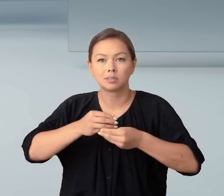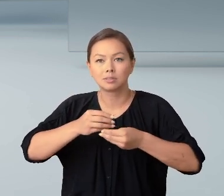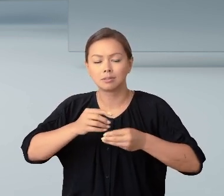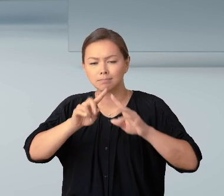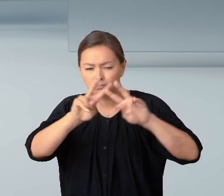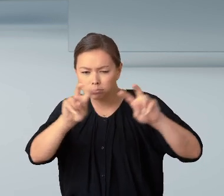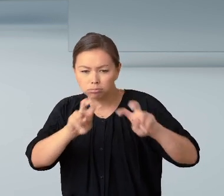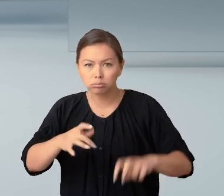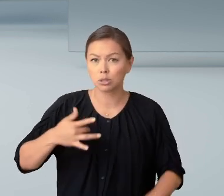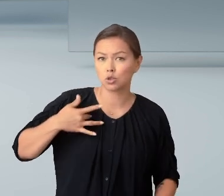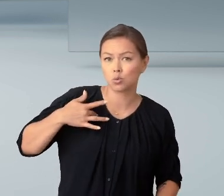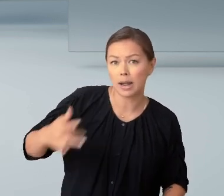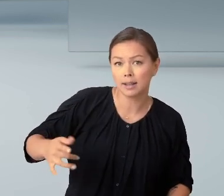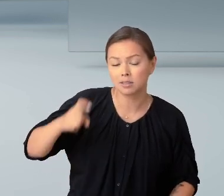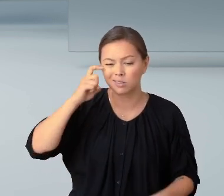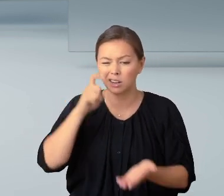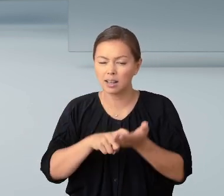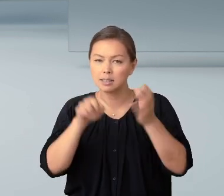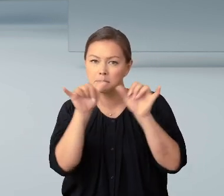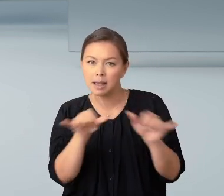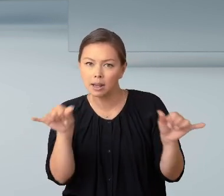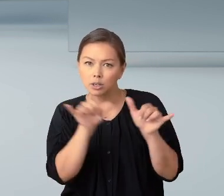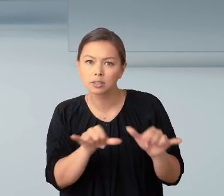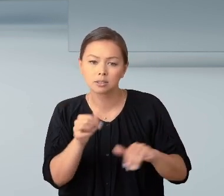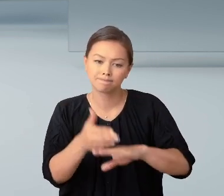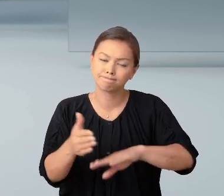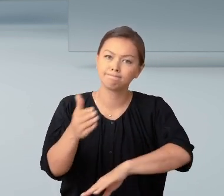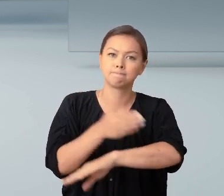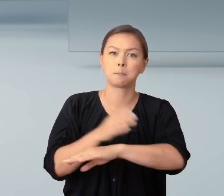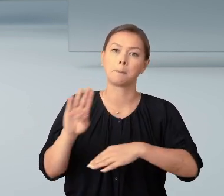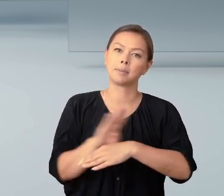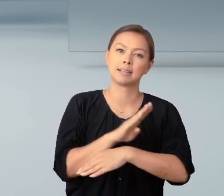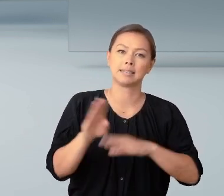and improve business planning. Connect reports, charts, and Power